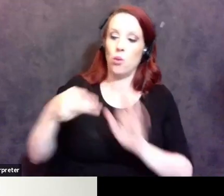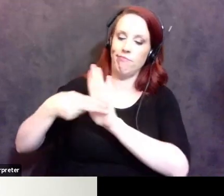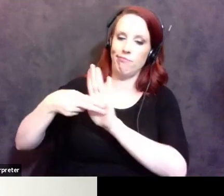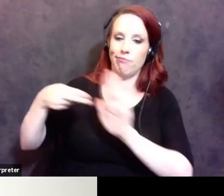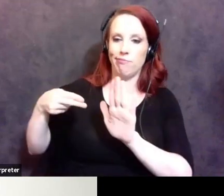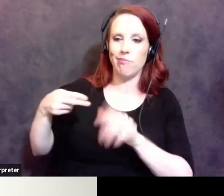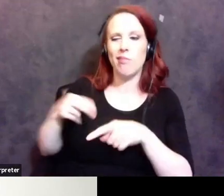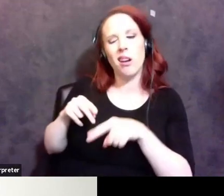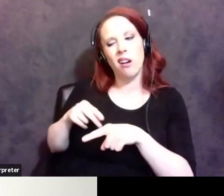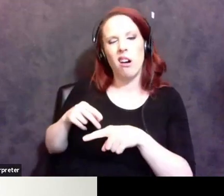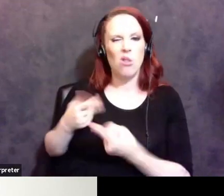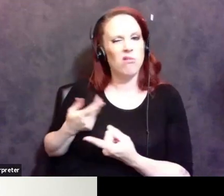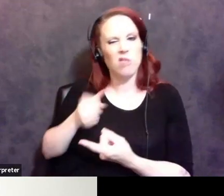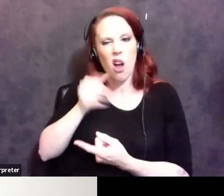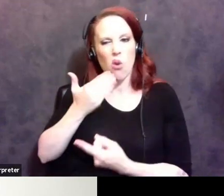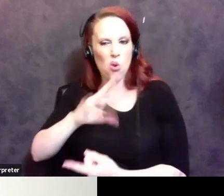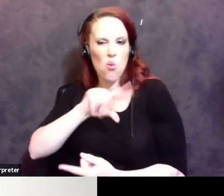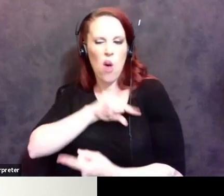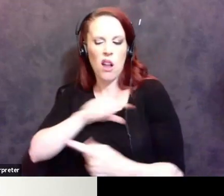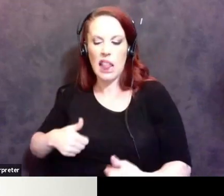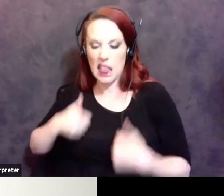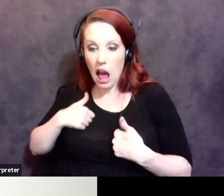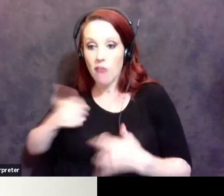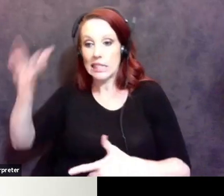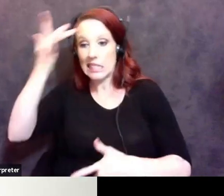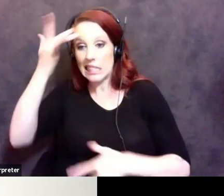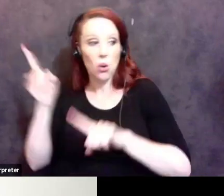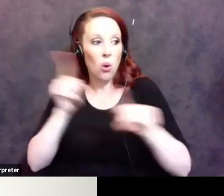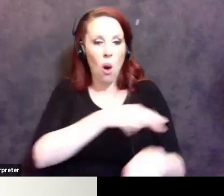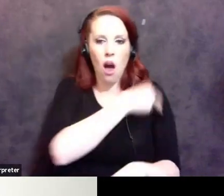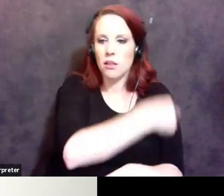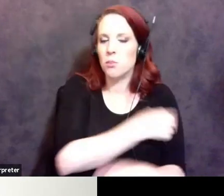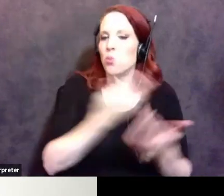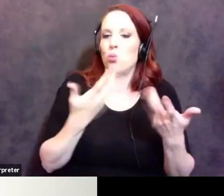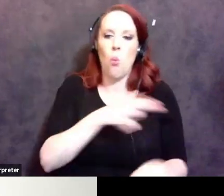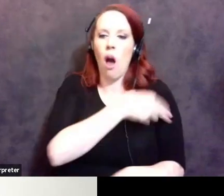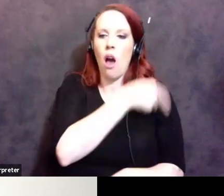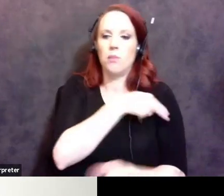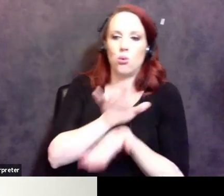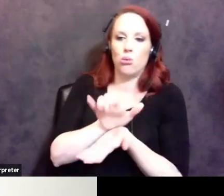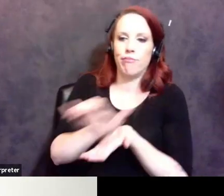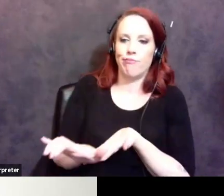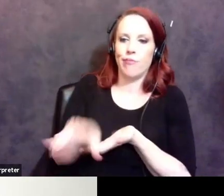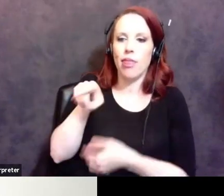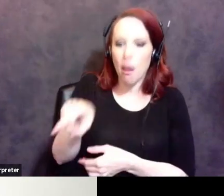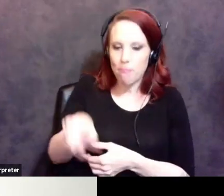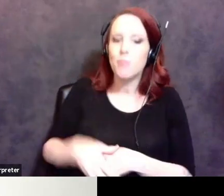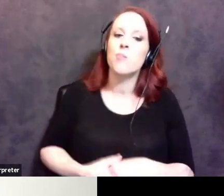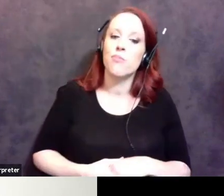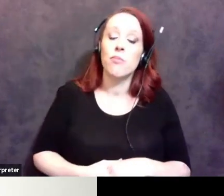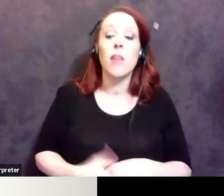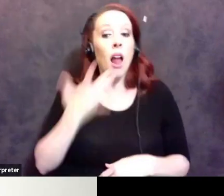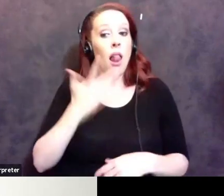life gets sick and goes to the hospital. Luckily I am safe at home. I would be remiss if I